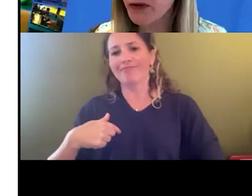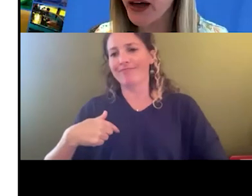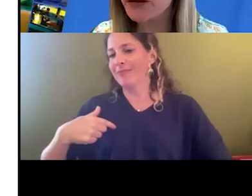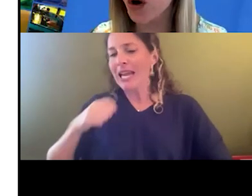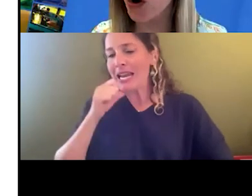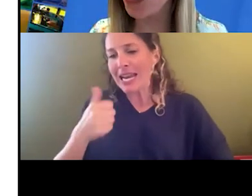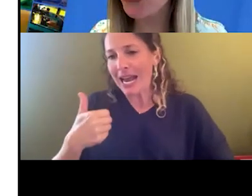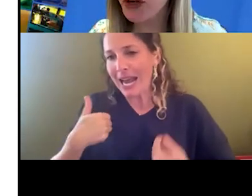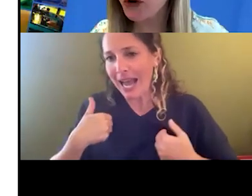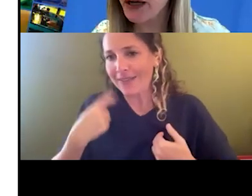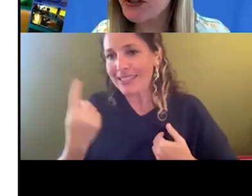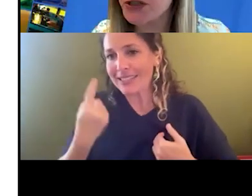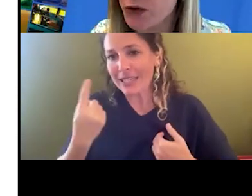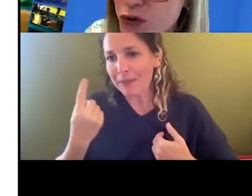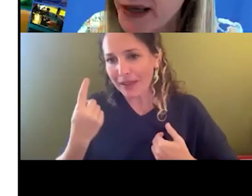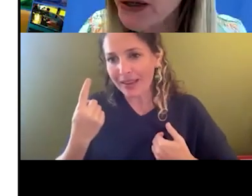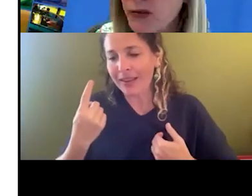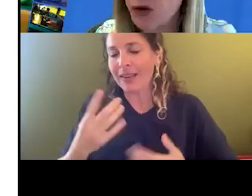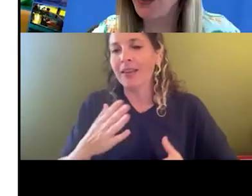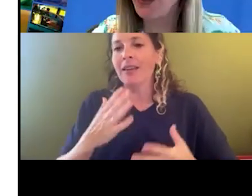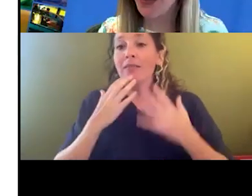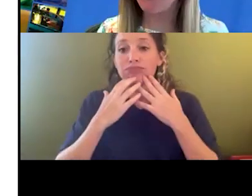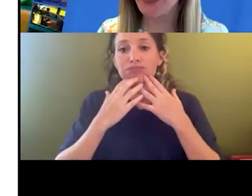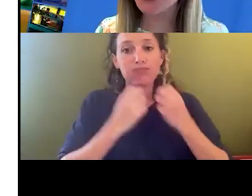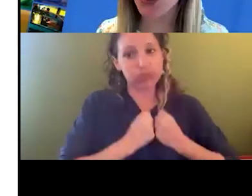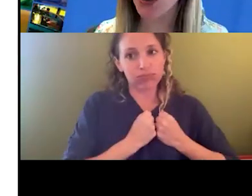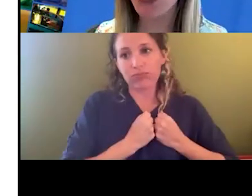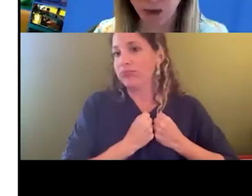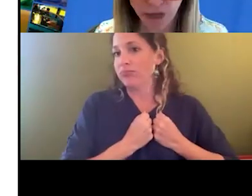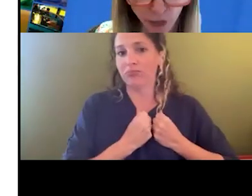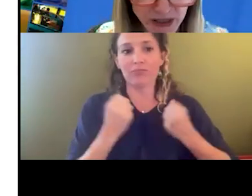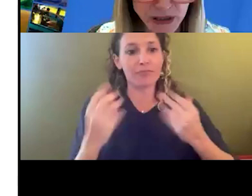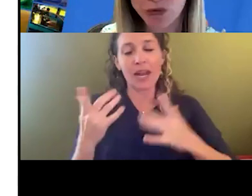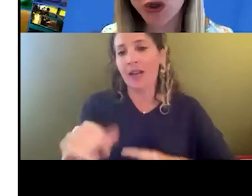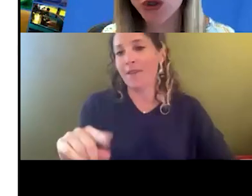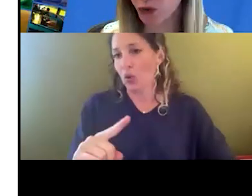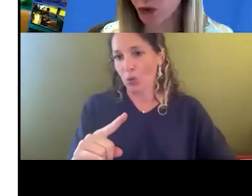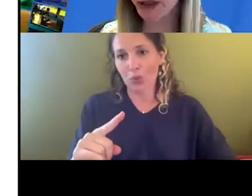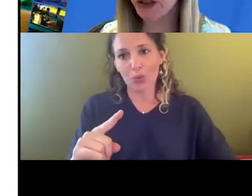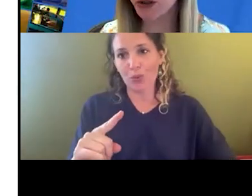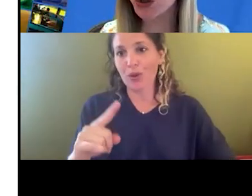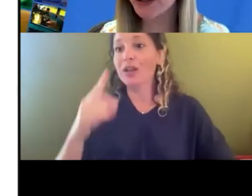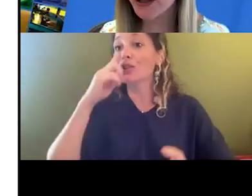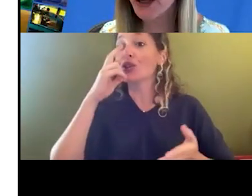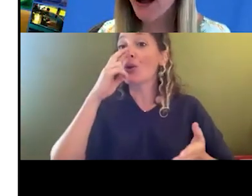that is all near and dear to many of you, and that's called the research terms and conditions.